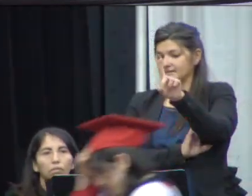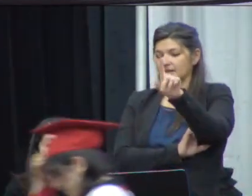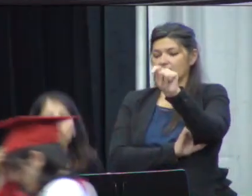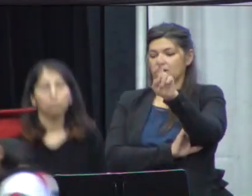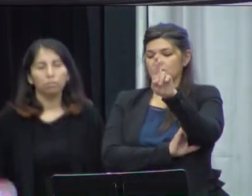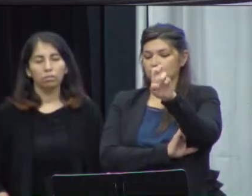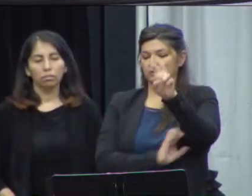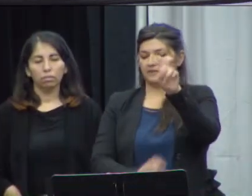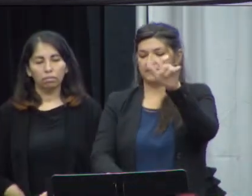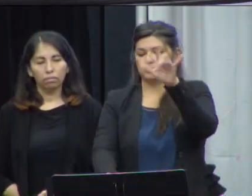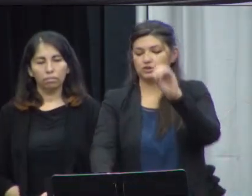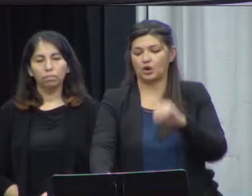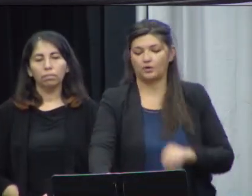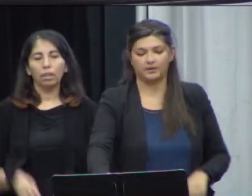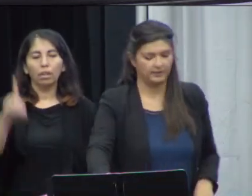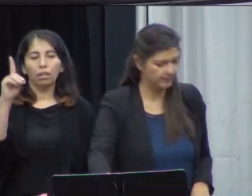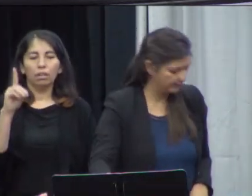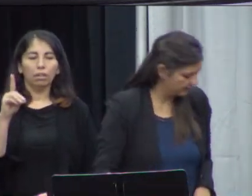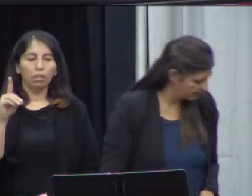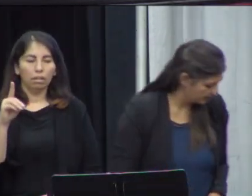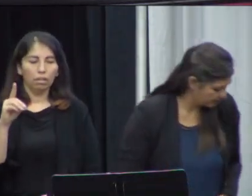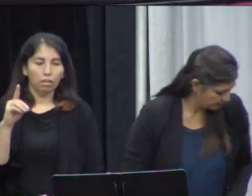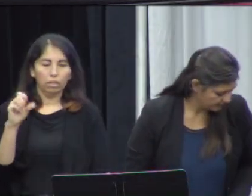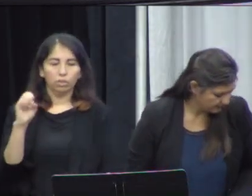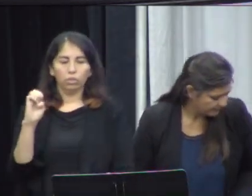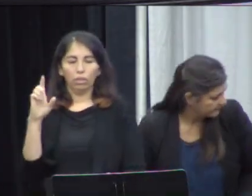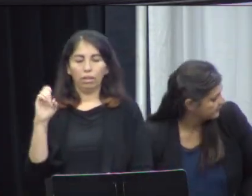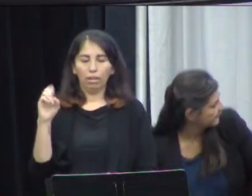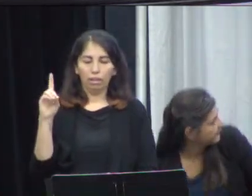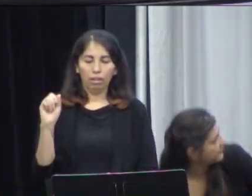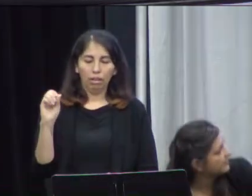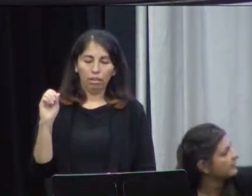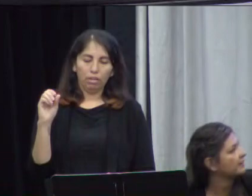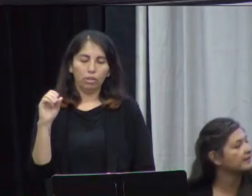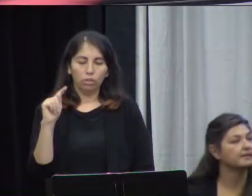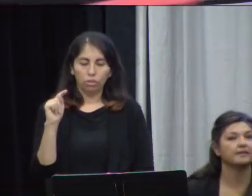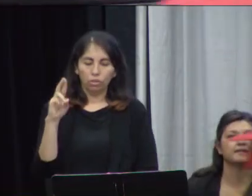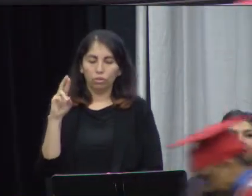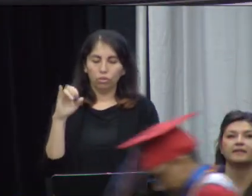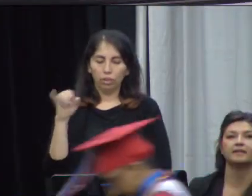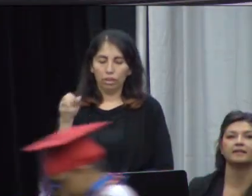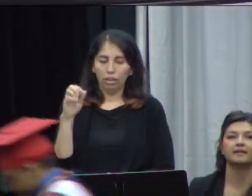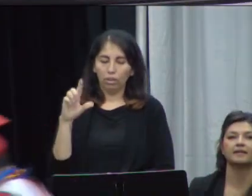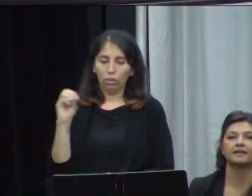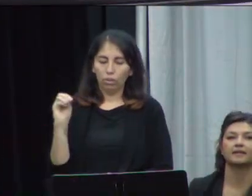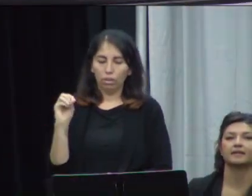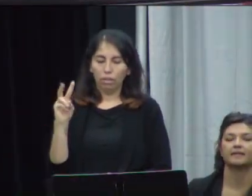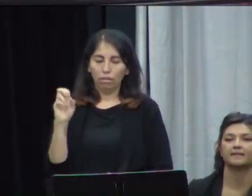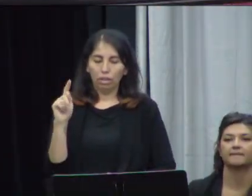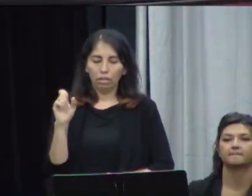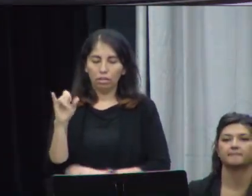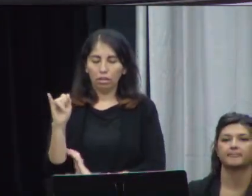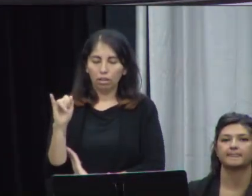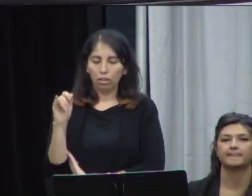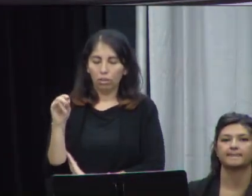(audience applauds) Soledad Trujillo. (audience applauds) Boste Uviado Hernandez.